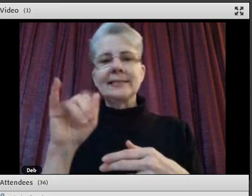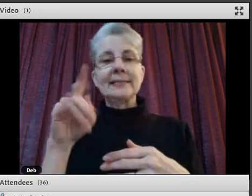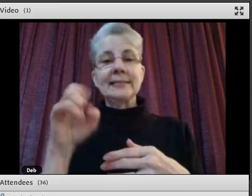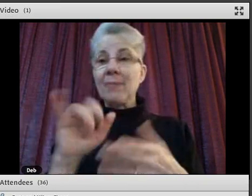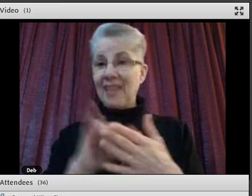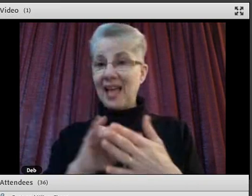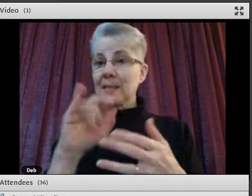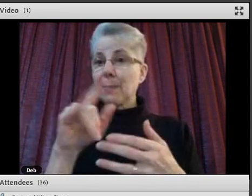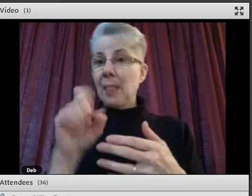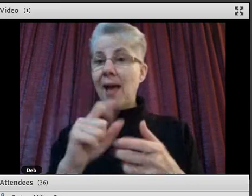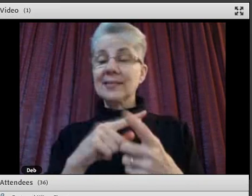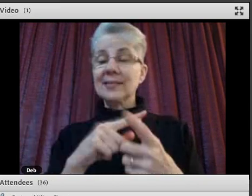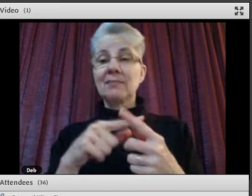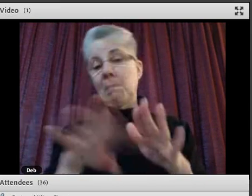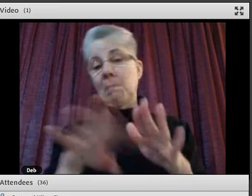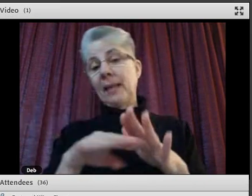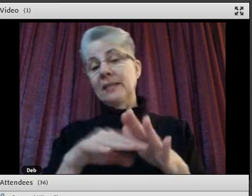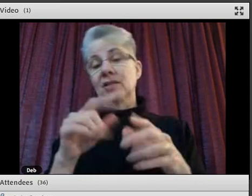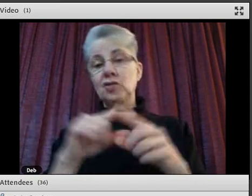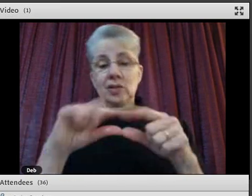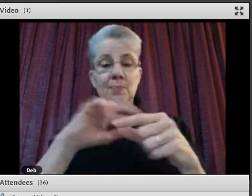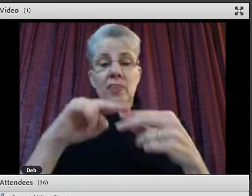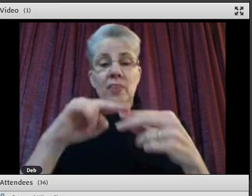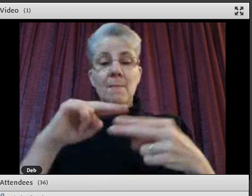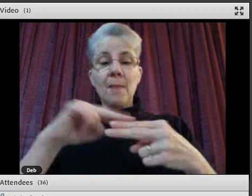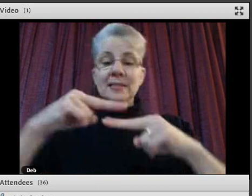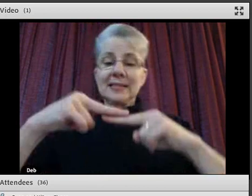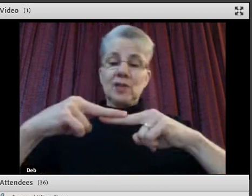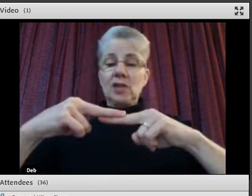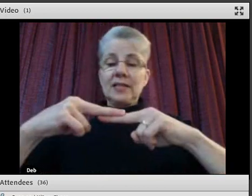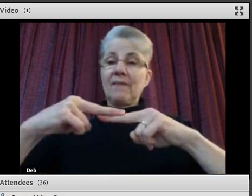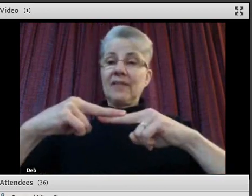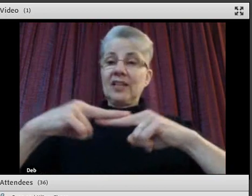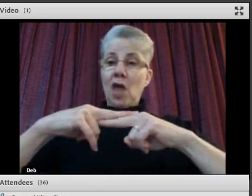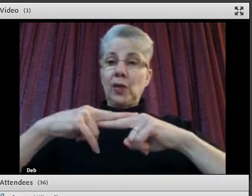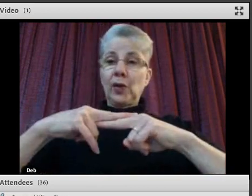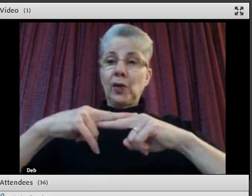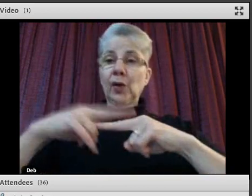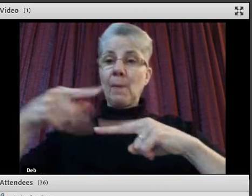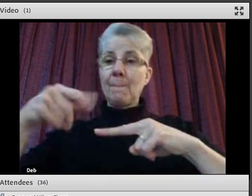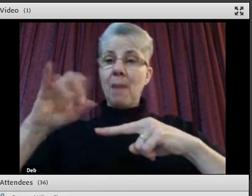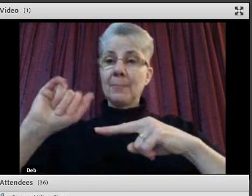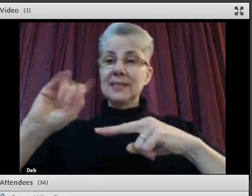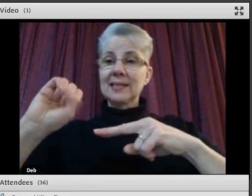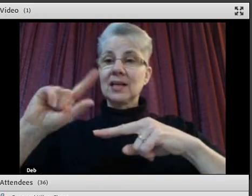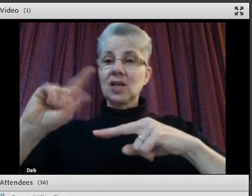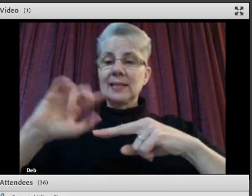And essentially, you just put the popsicle sticks on top of each other and the rubber band goes around it